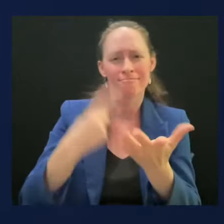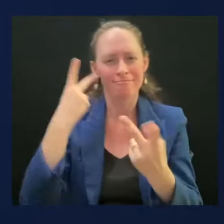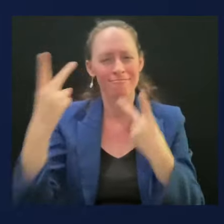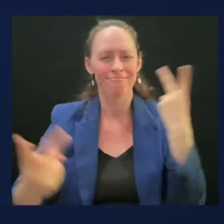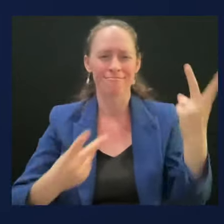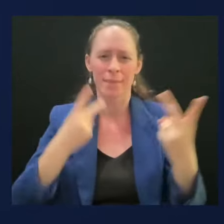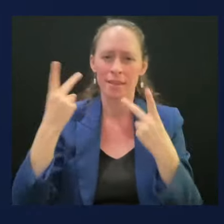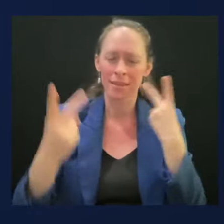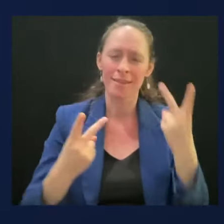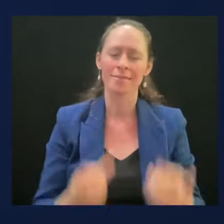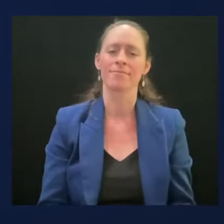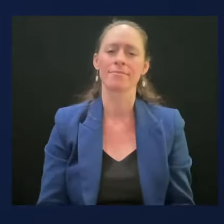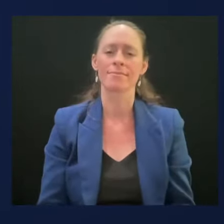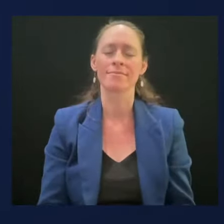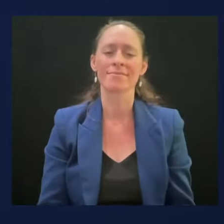that they have to continue to be fought for,